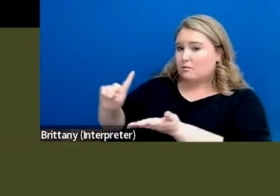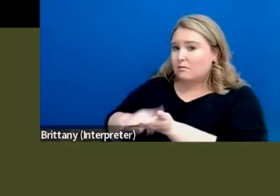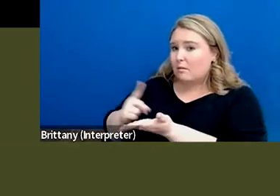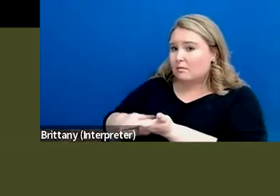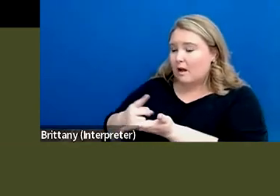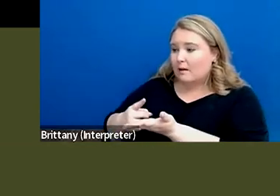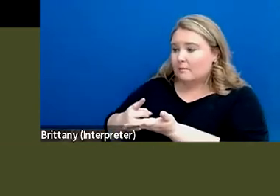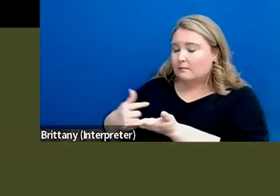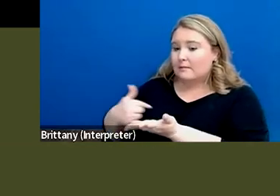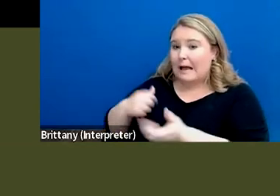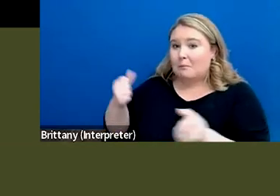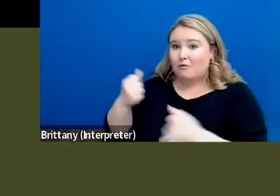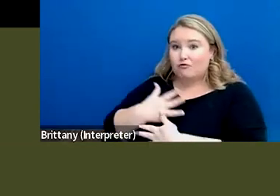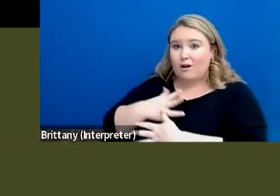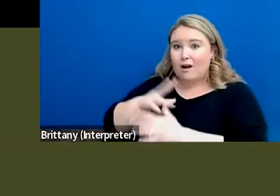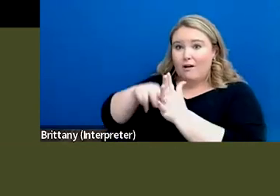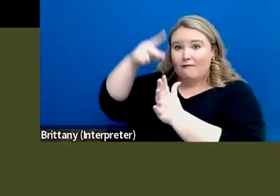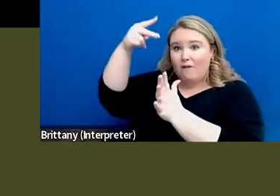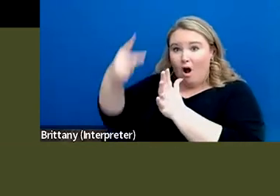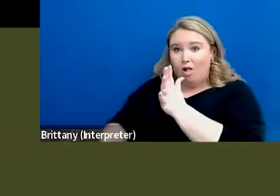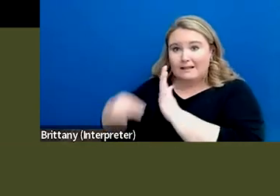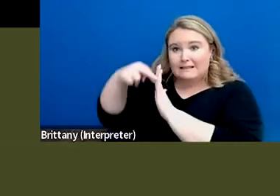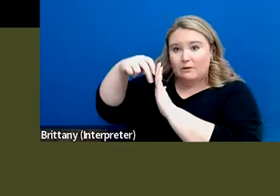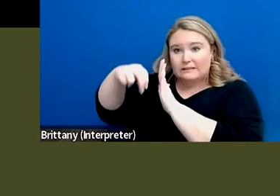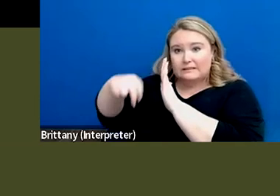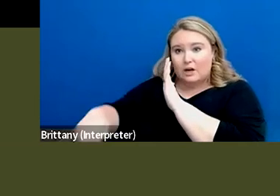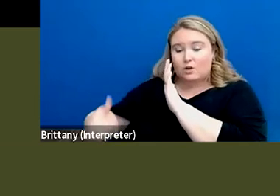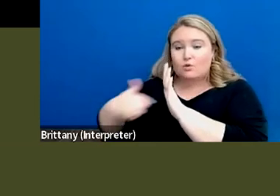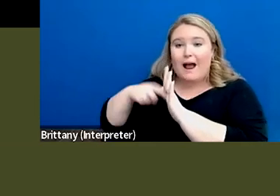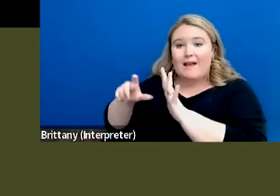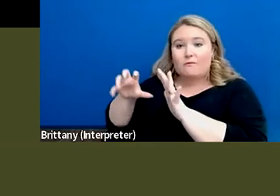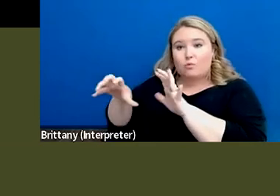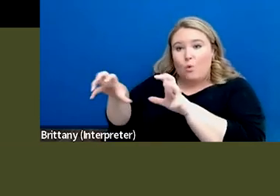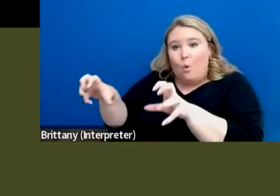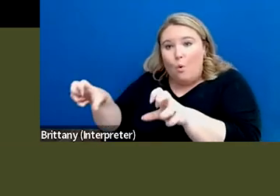I'll be afraid of falling down stairs. And so I have to grip on the railings